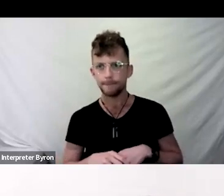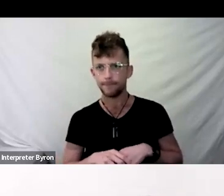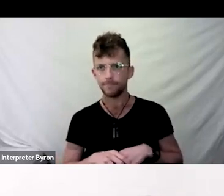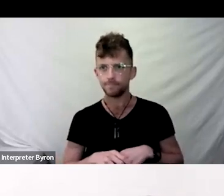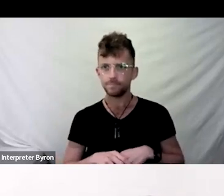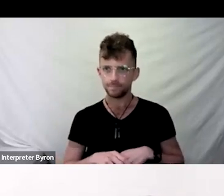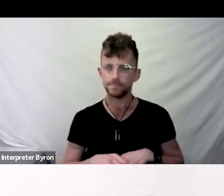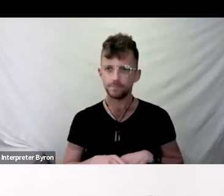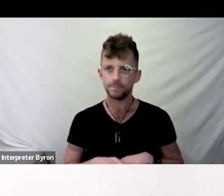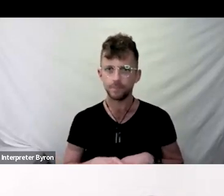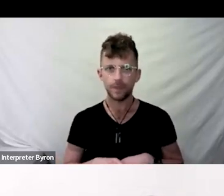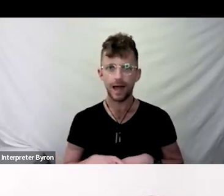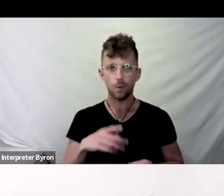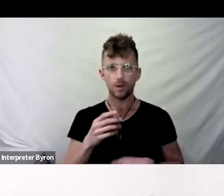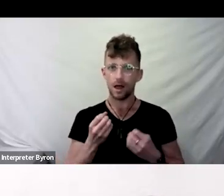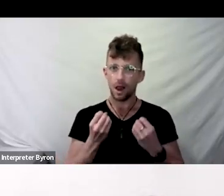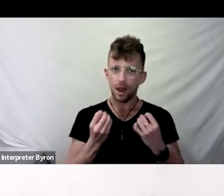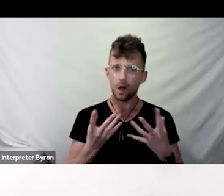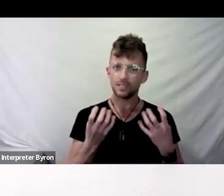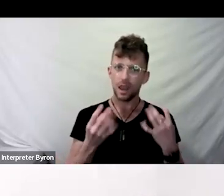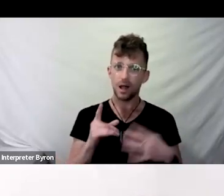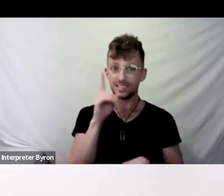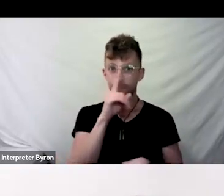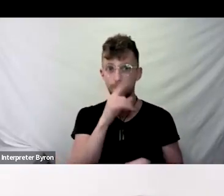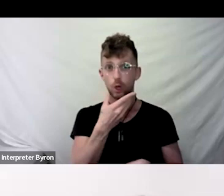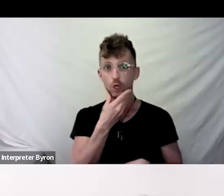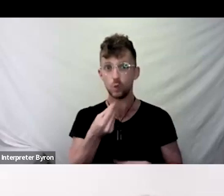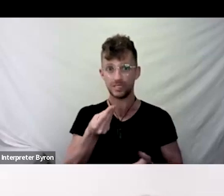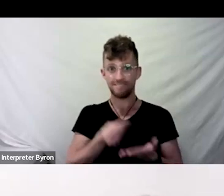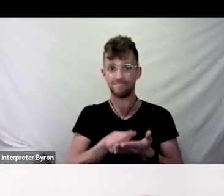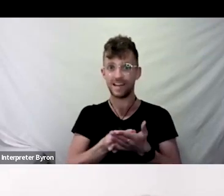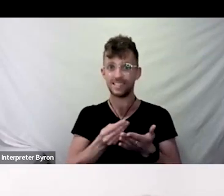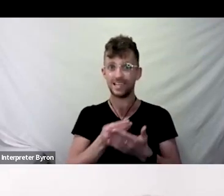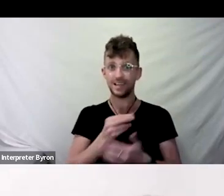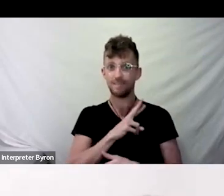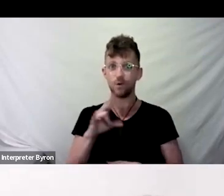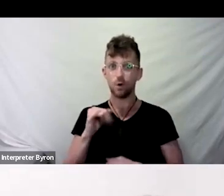away or overseas appears to be because of a large number of families have had unspent